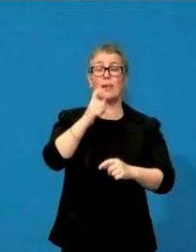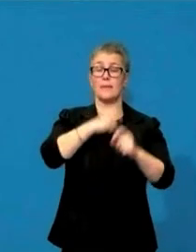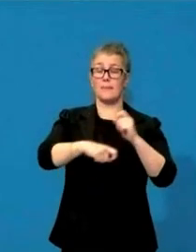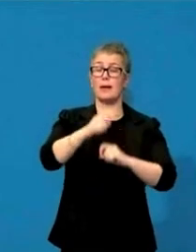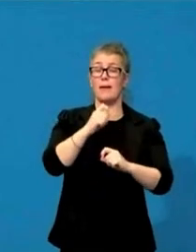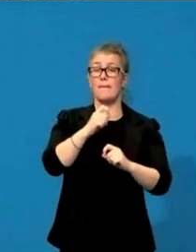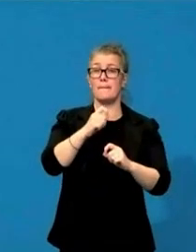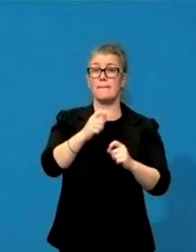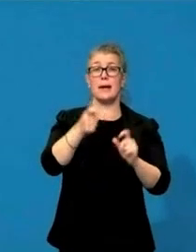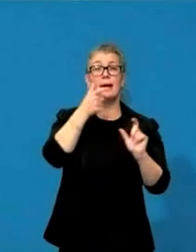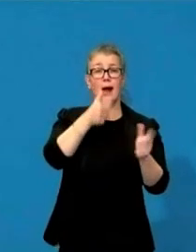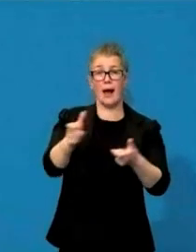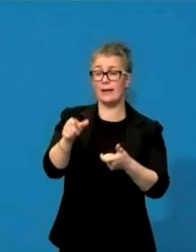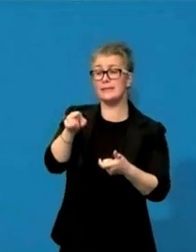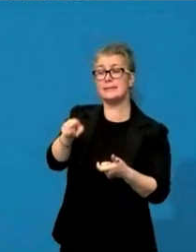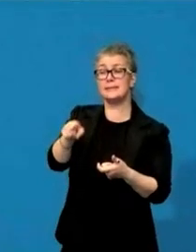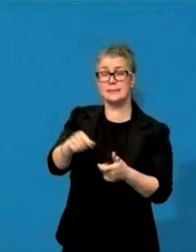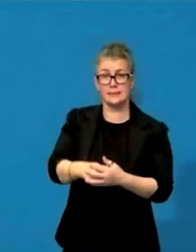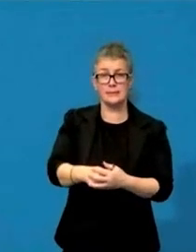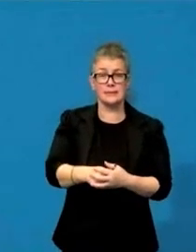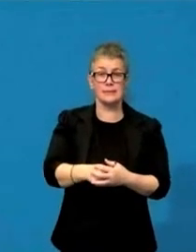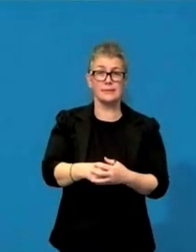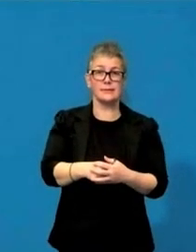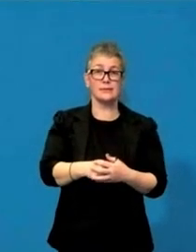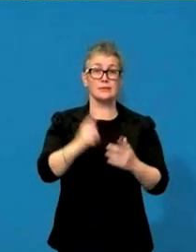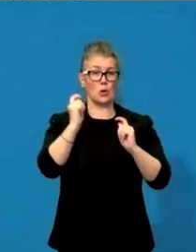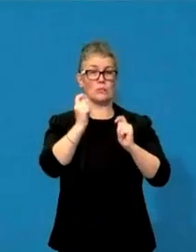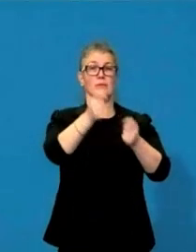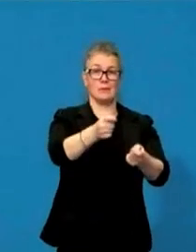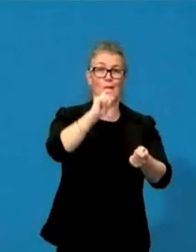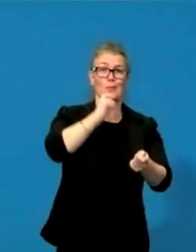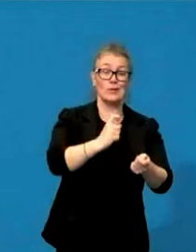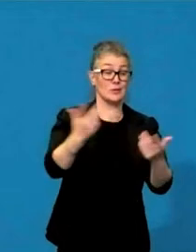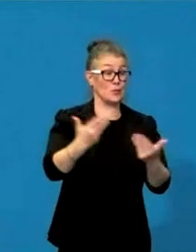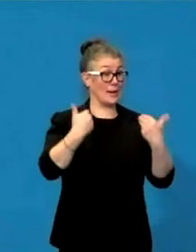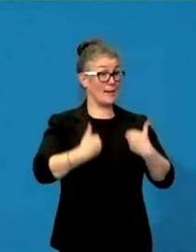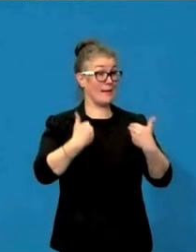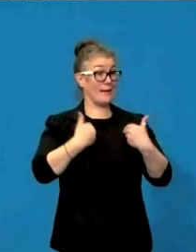So, I guess we, you know - and where we live, I guess, you know, that's something